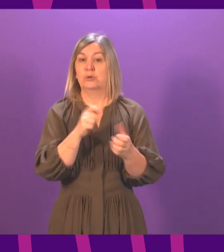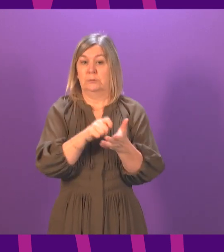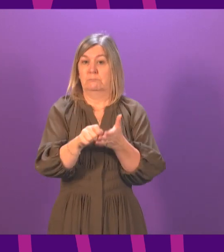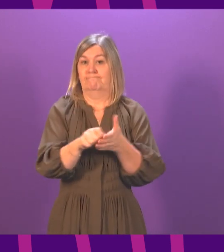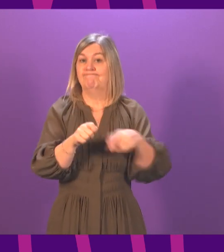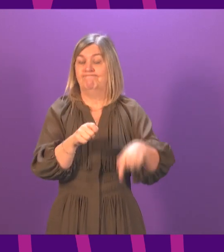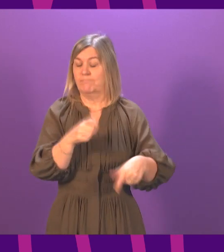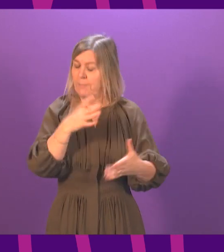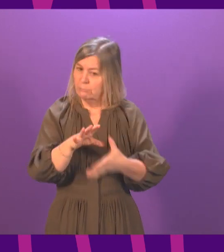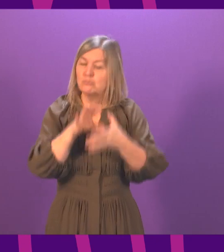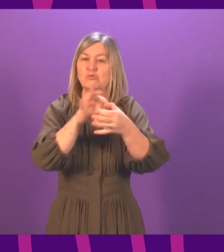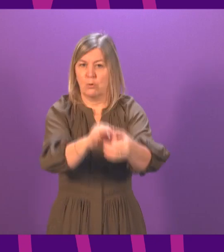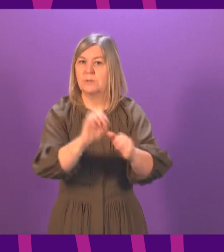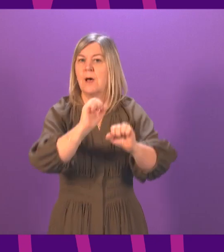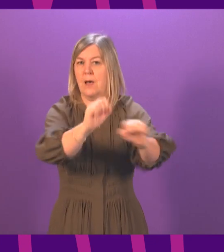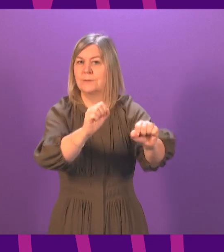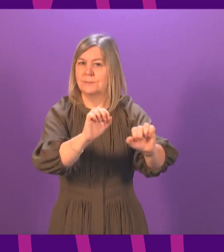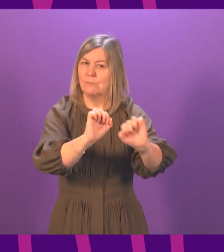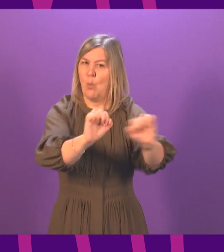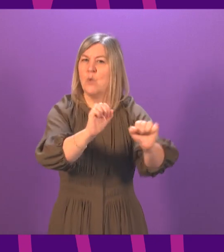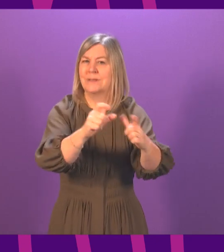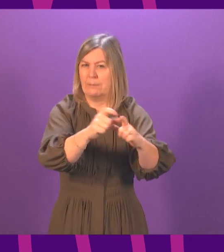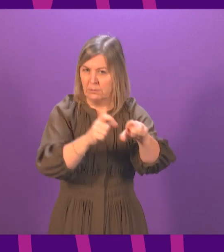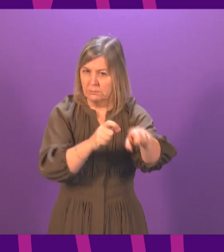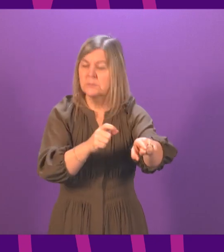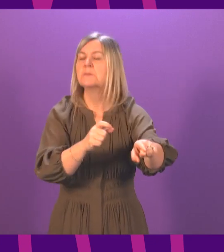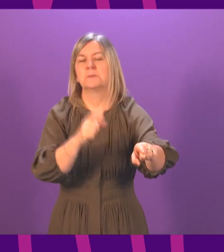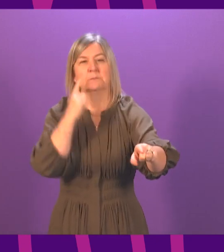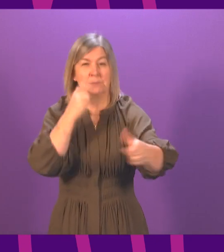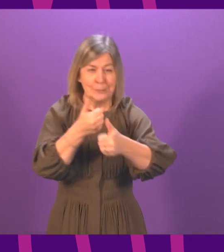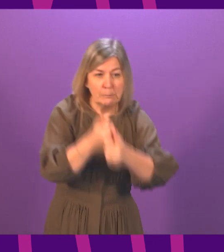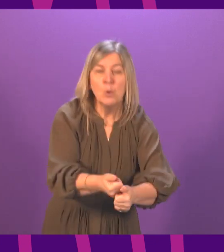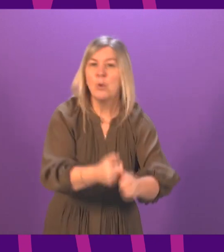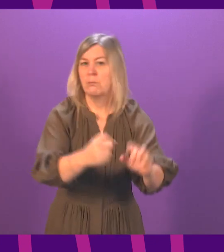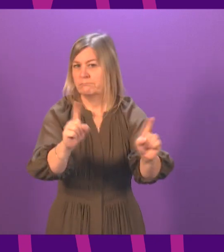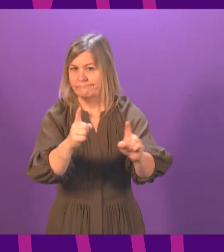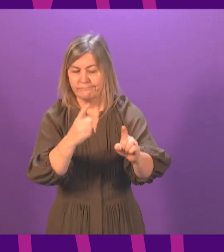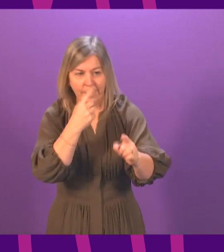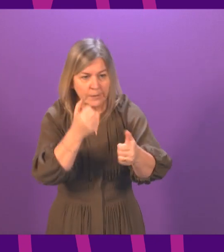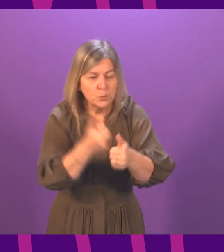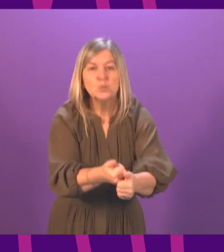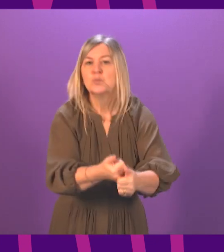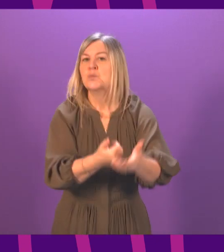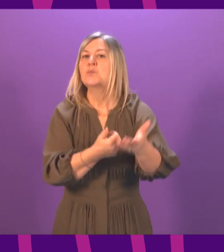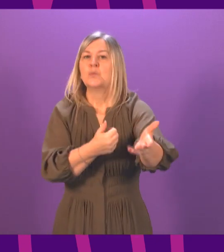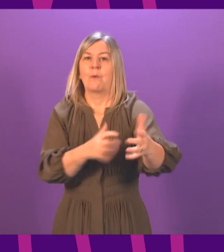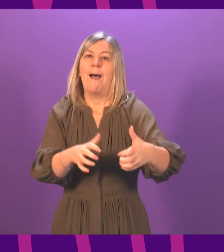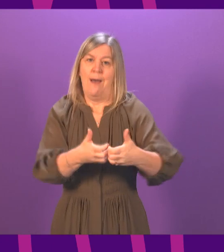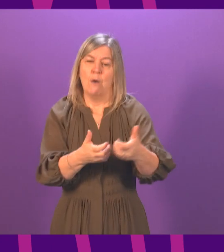and we are providing support, as we always will, for any individuals who are affected by redundancy through the partnership action for continuing employment initiative.